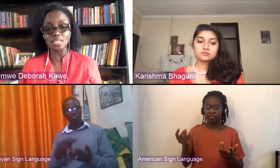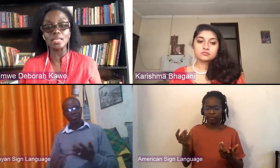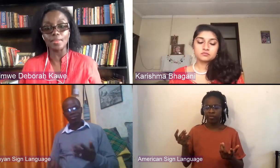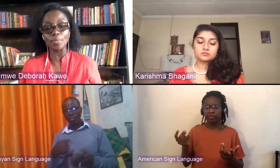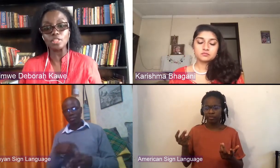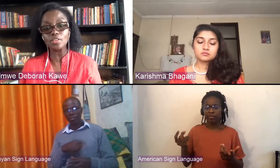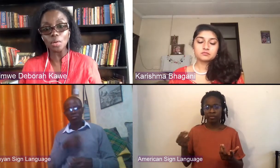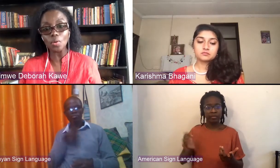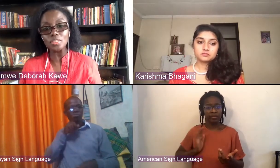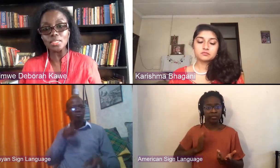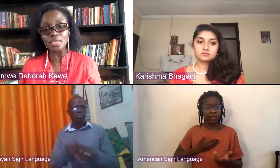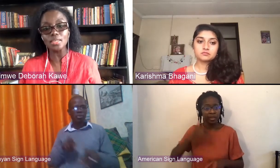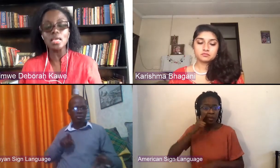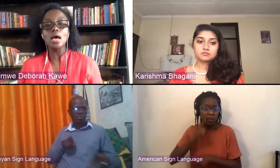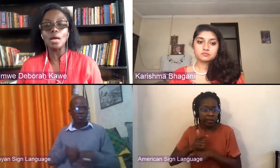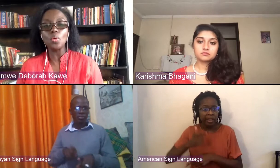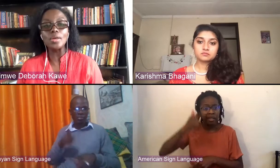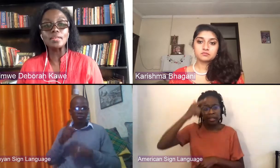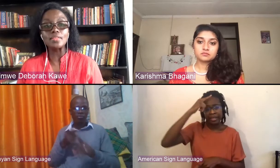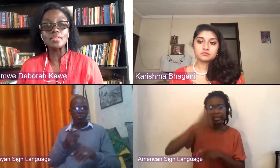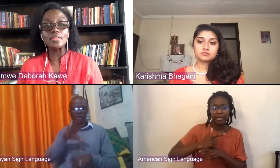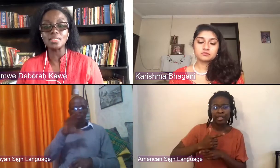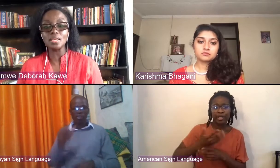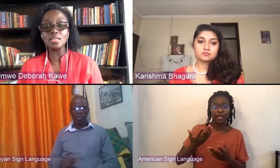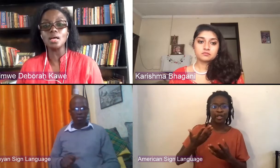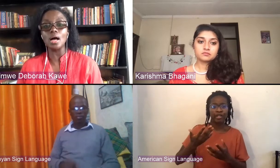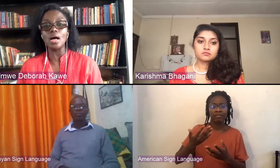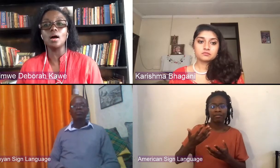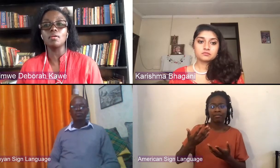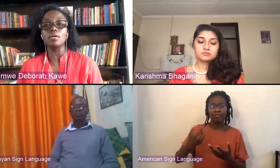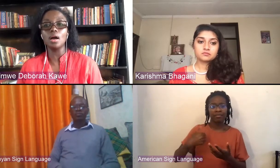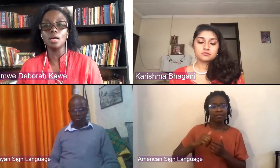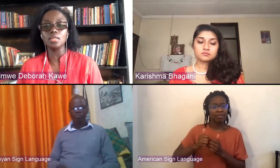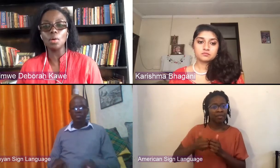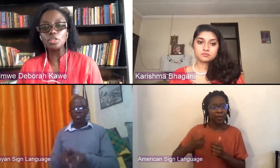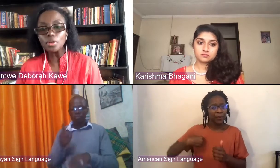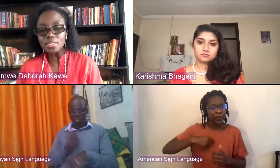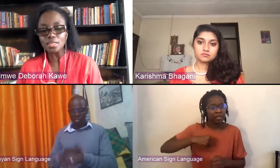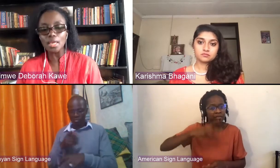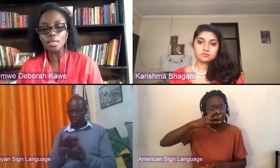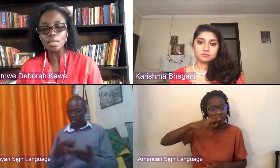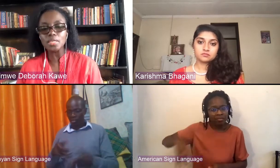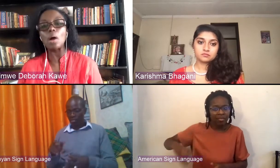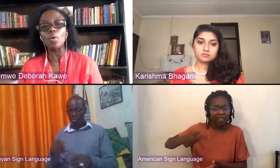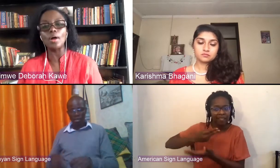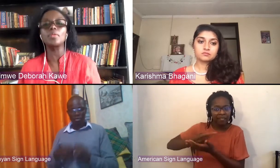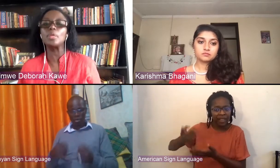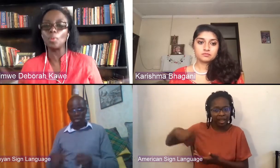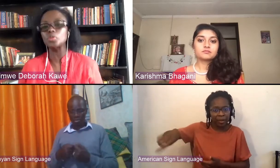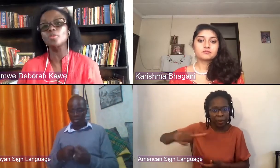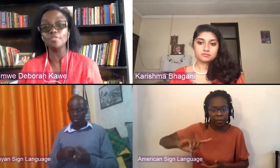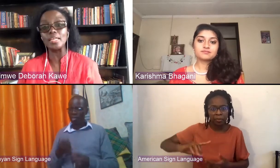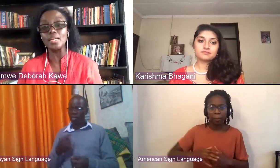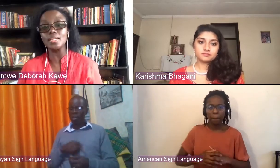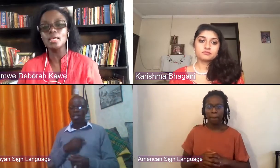in other parts of the continent. And when these things are at our door steps how other people also fail us,